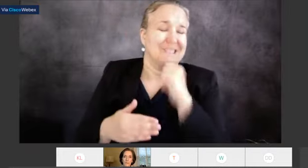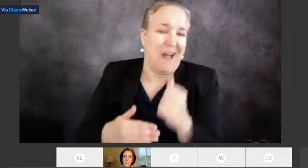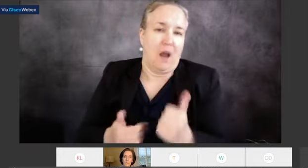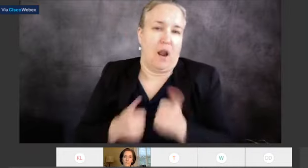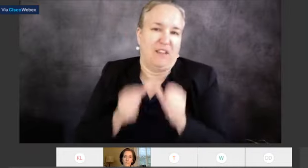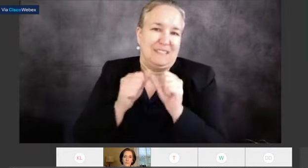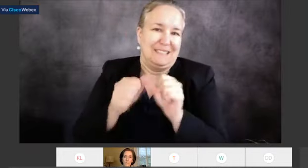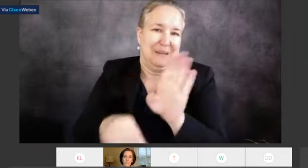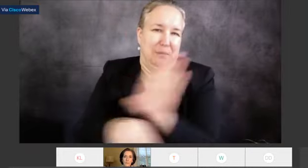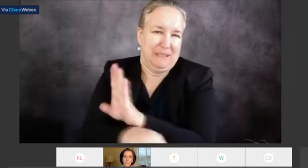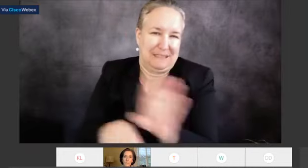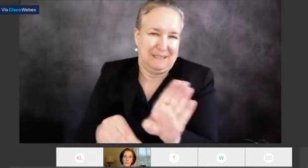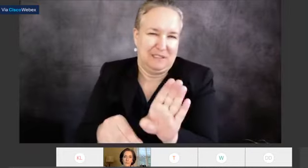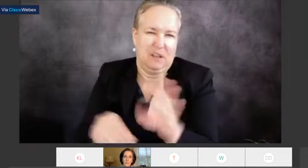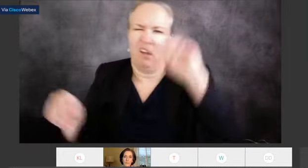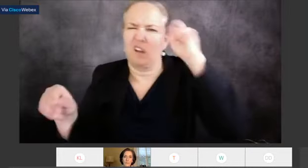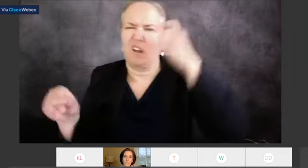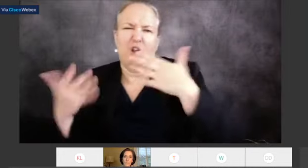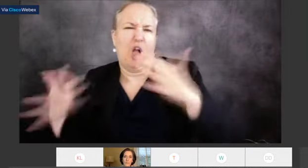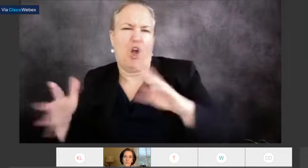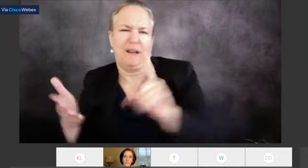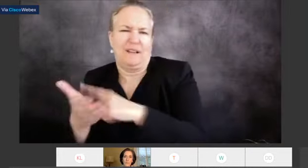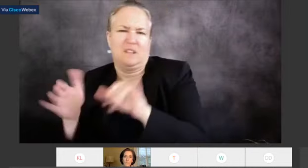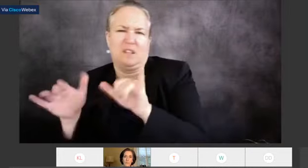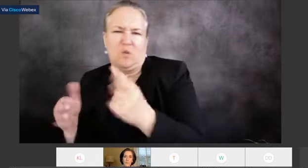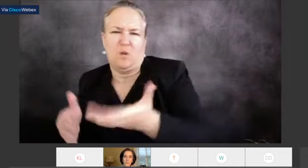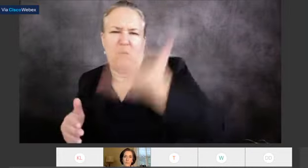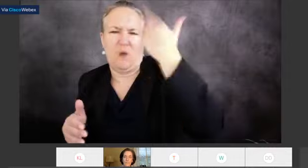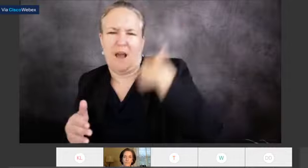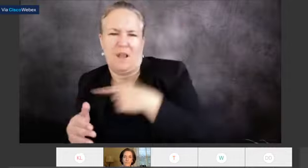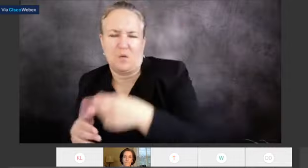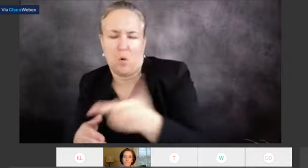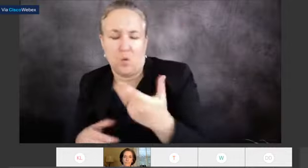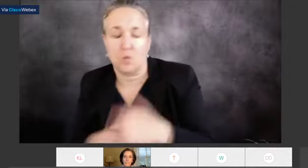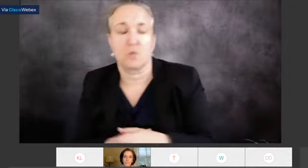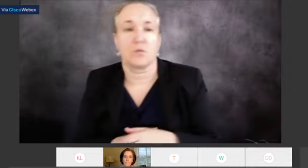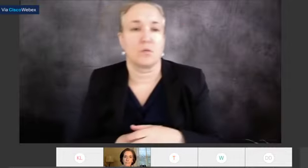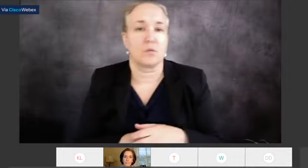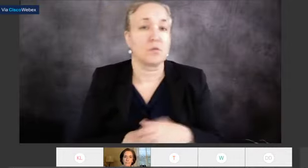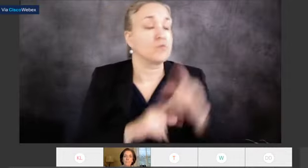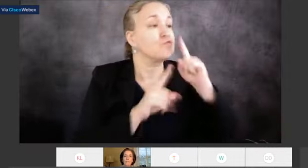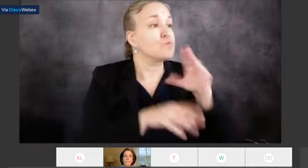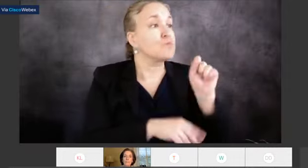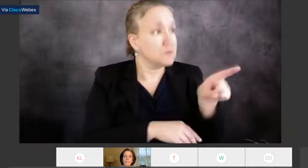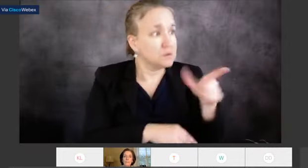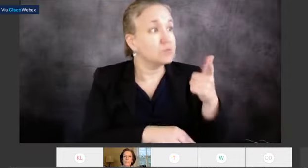already been lifted by the governor some time back [Reporter] and also you briefly addressed the mask order